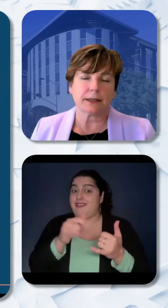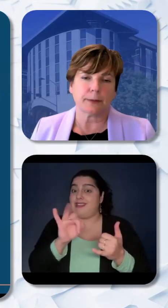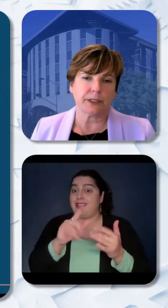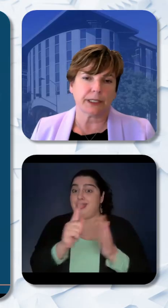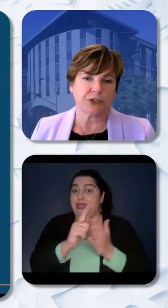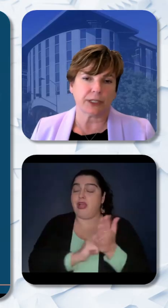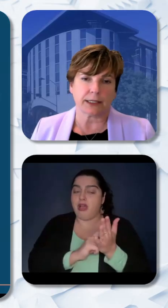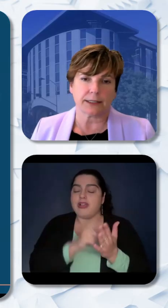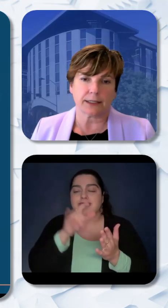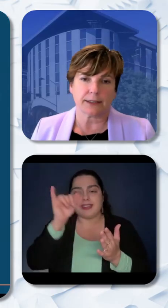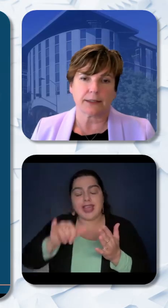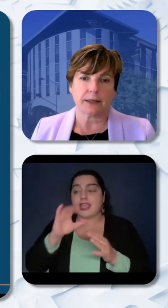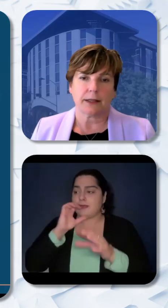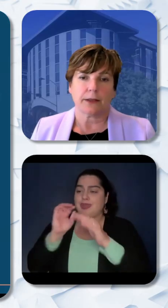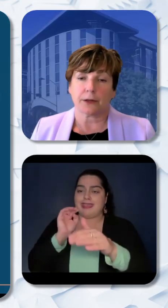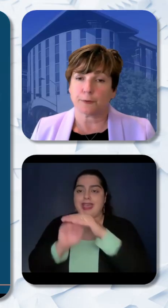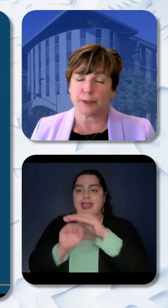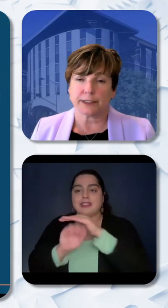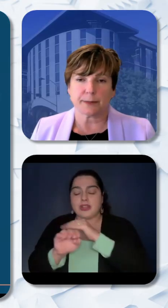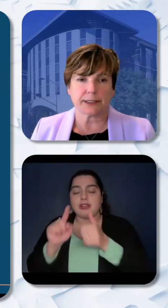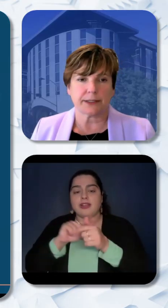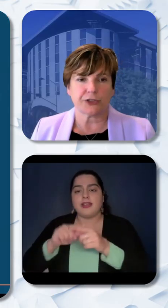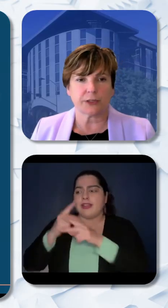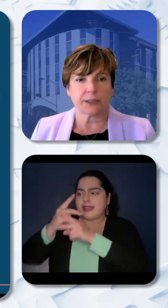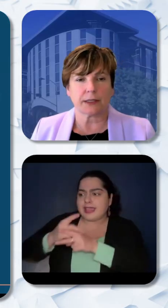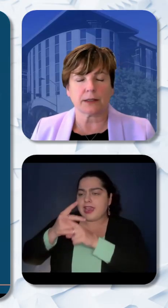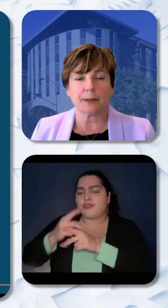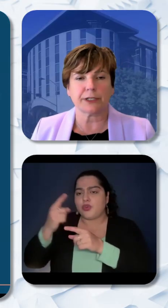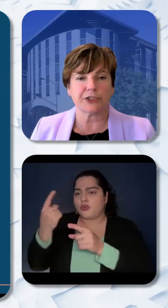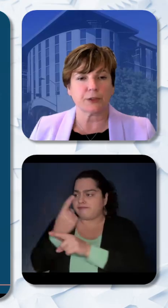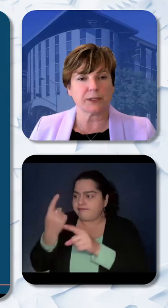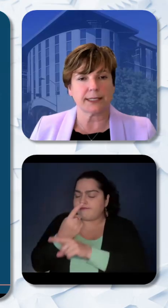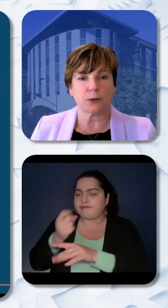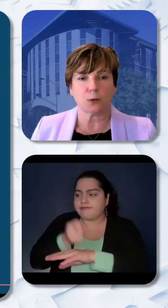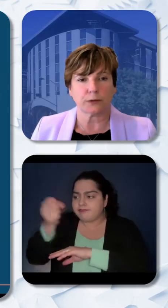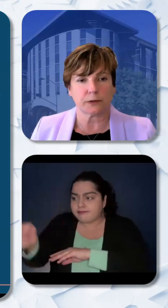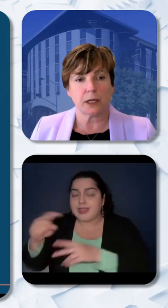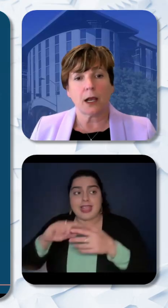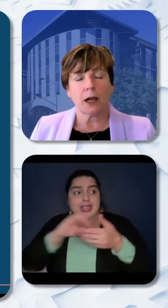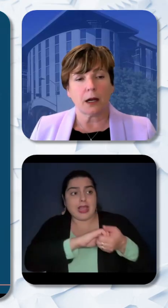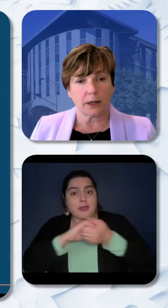that communication access, thoughtful placement decisions, and collaborations with stakeholders,